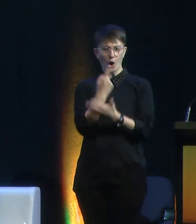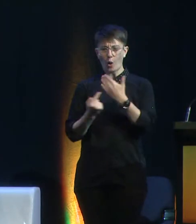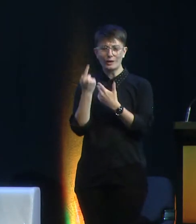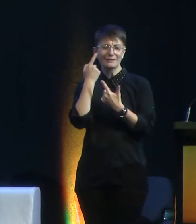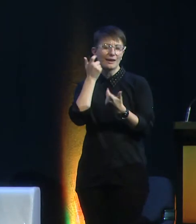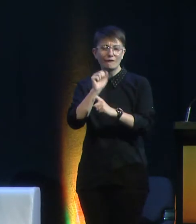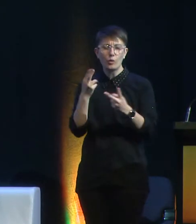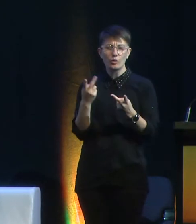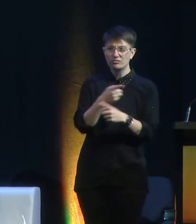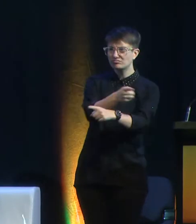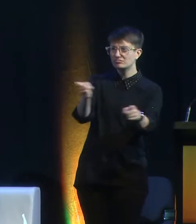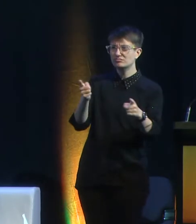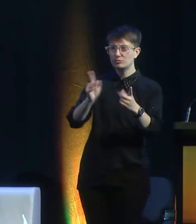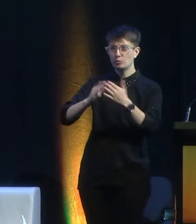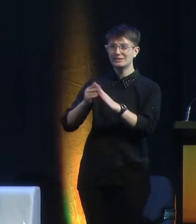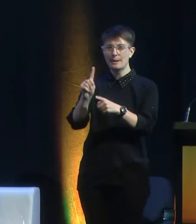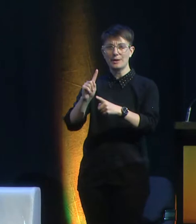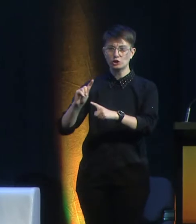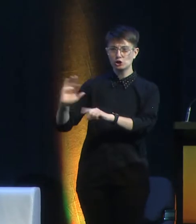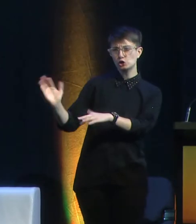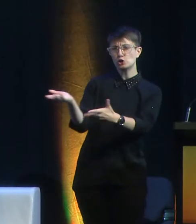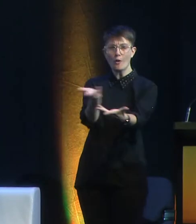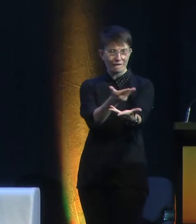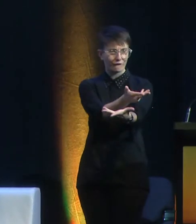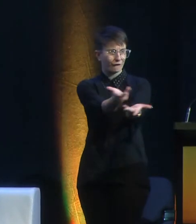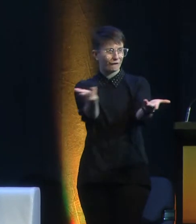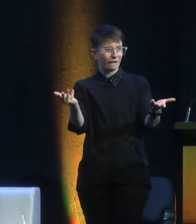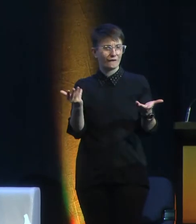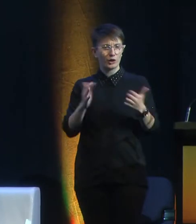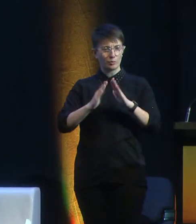but serving our community. It's about it’s mana enhancing, so how do we ensure that all